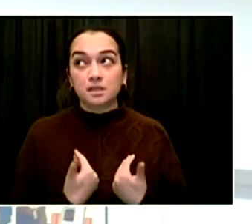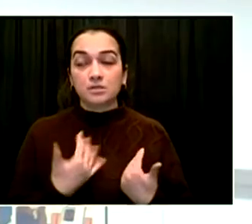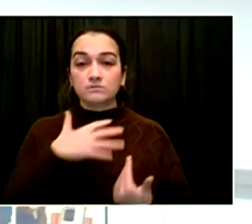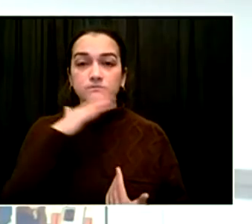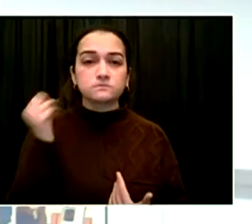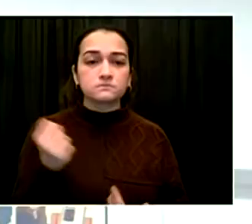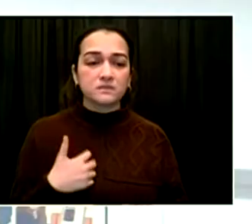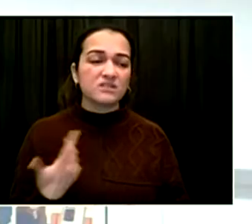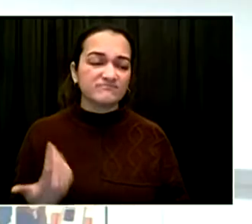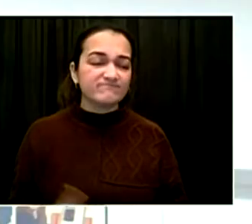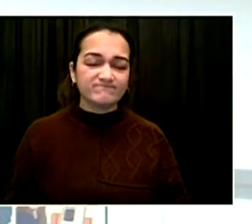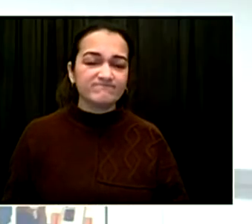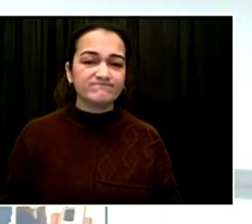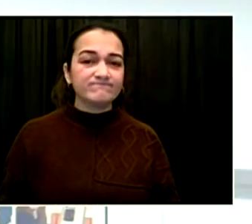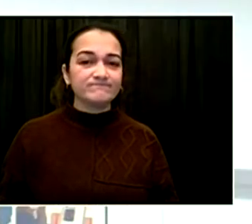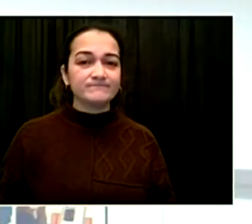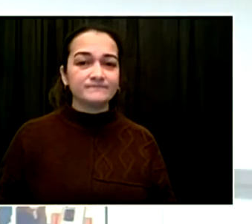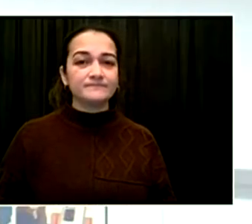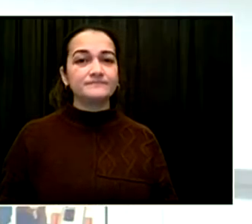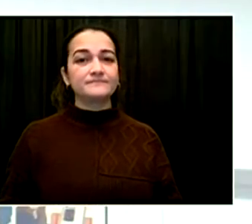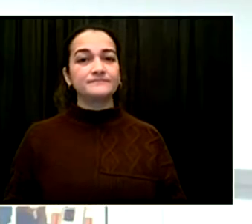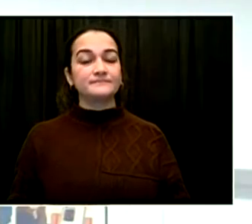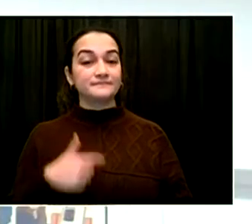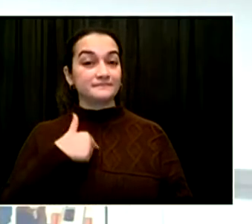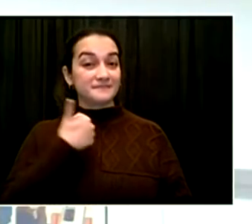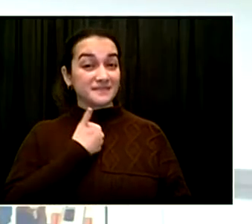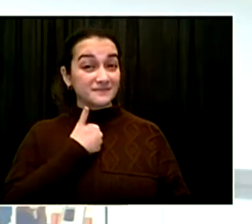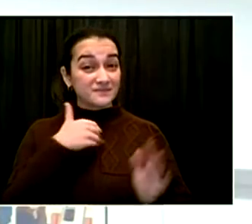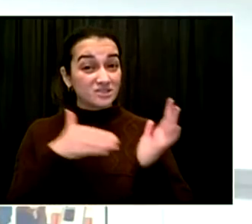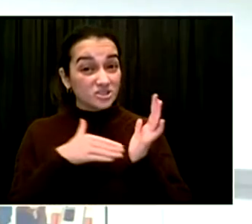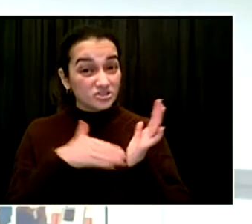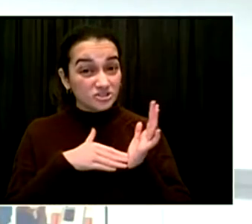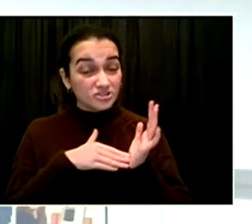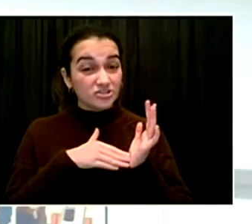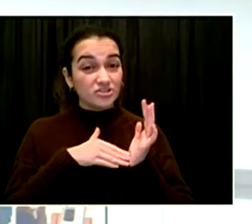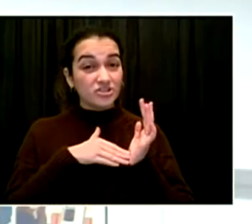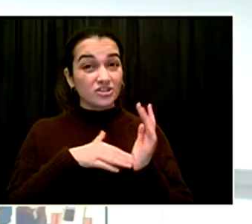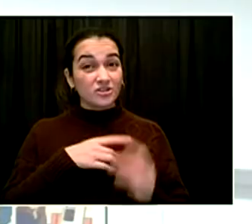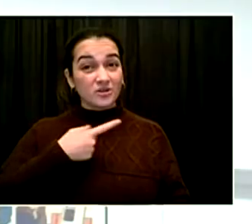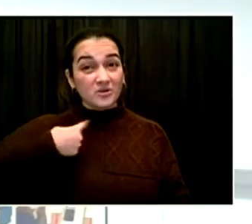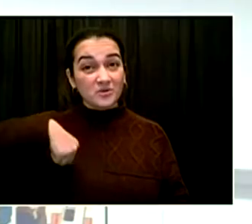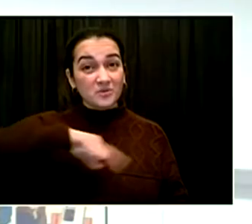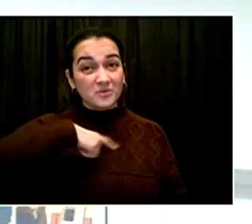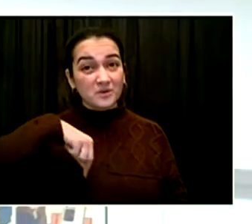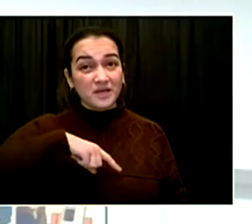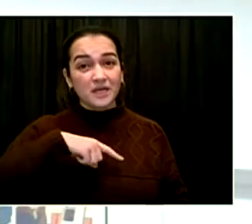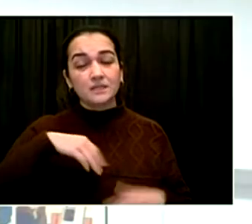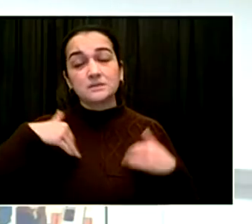I UNDERSTAND THAT BUT AS A DOCTOR AND EXPERIENCED PANDEMIC